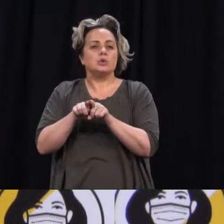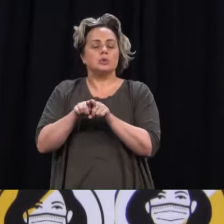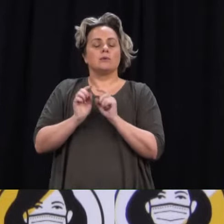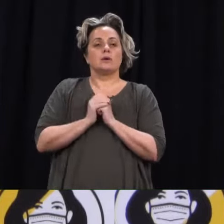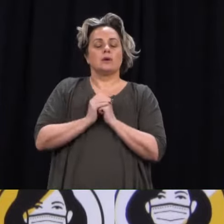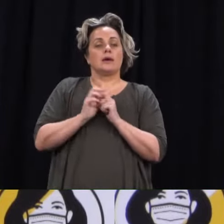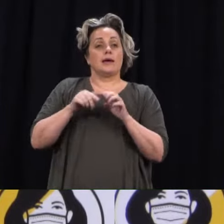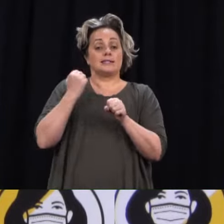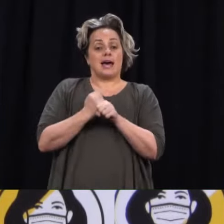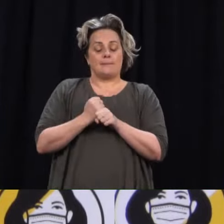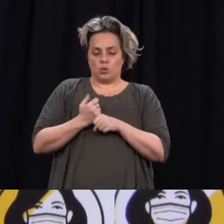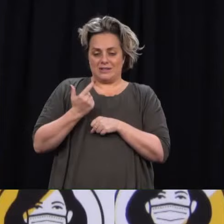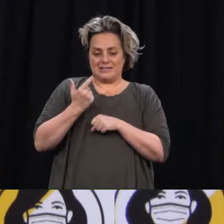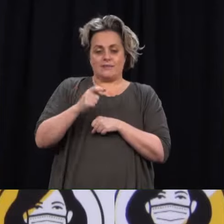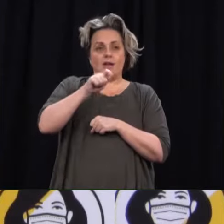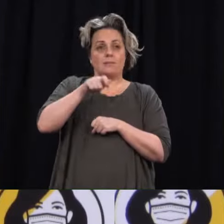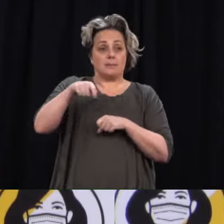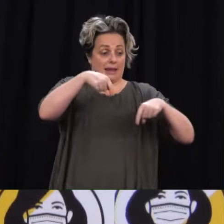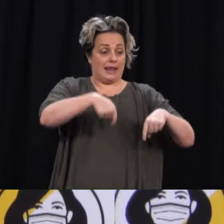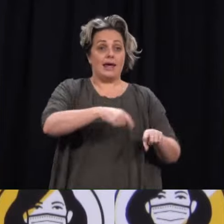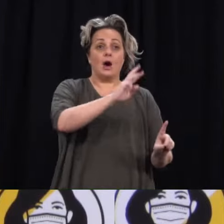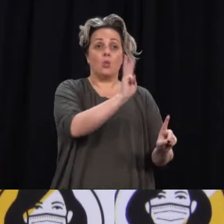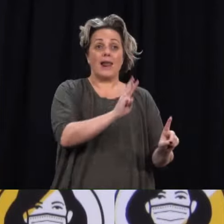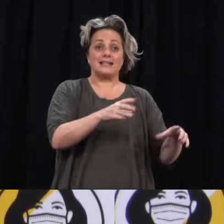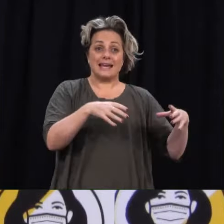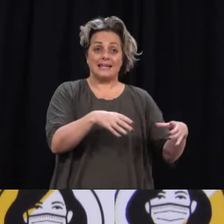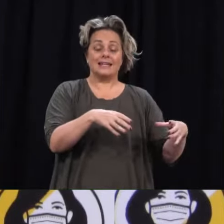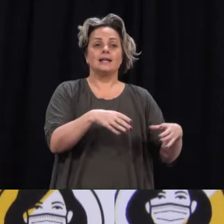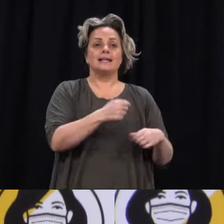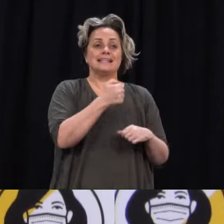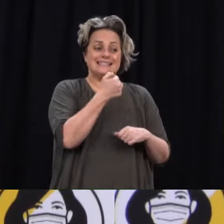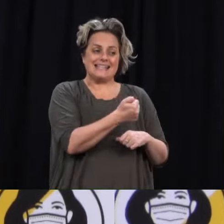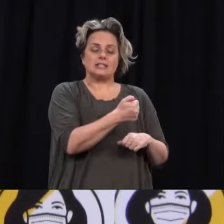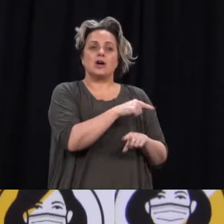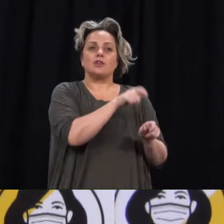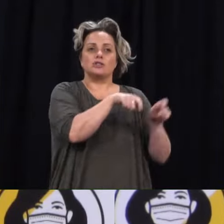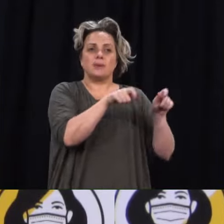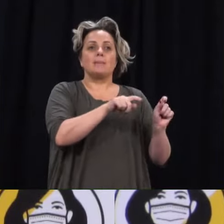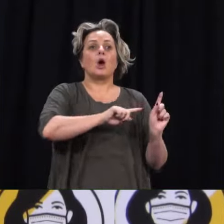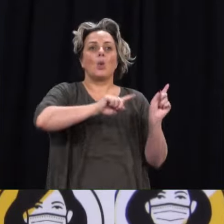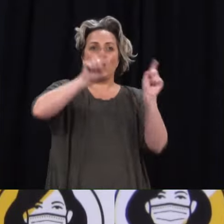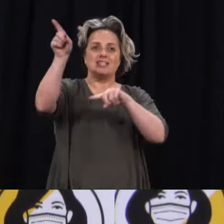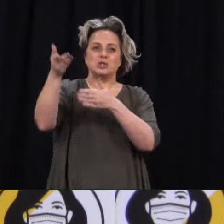were both at the service on 15 August and household and close